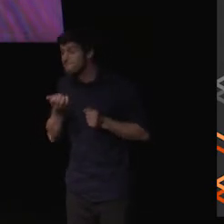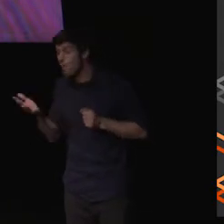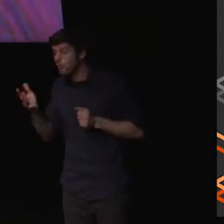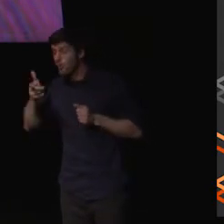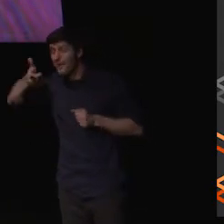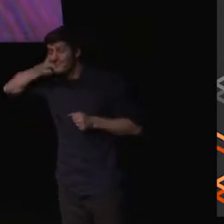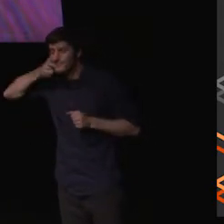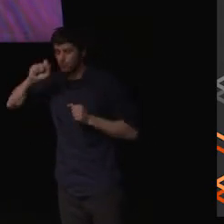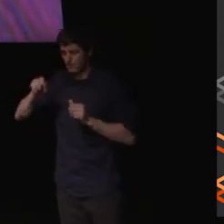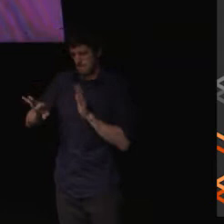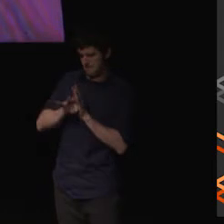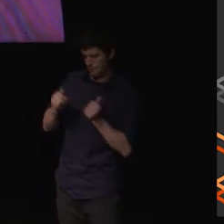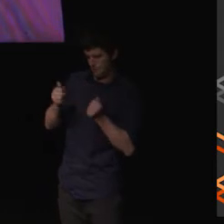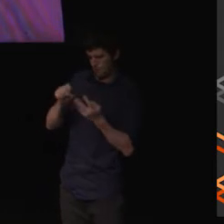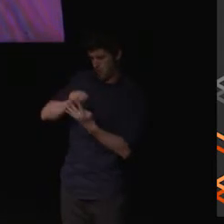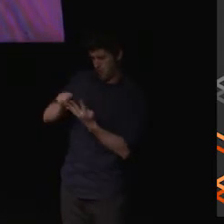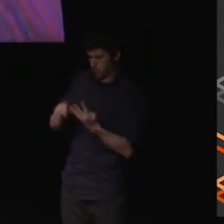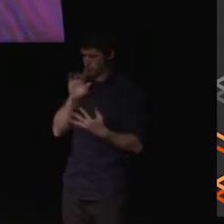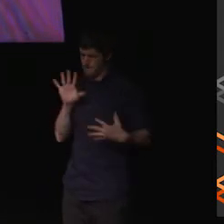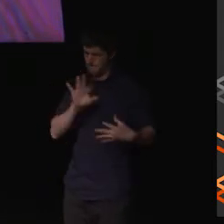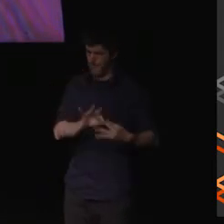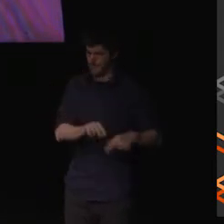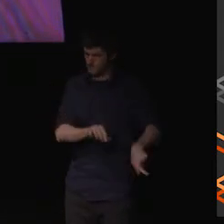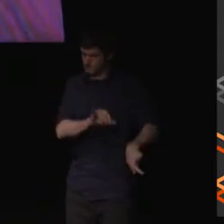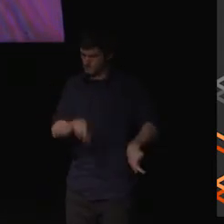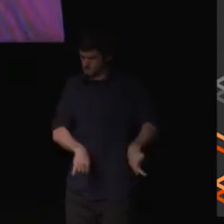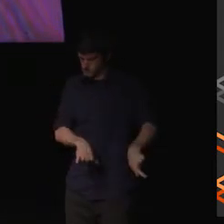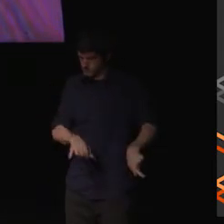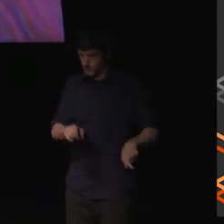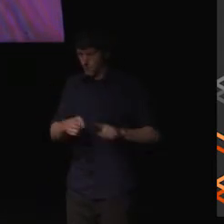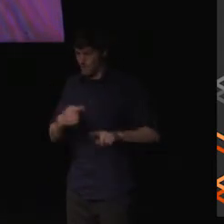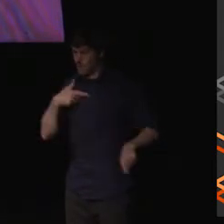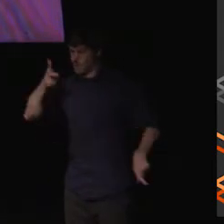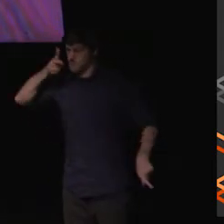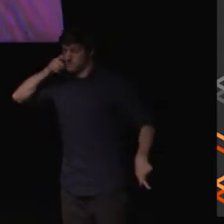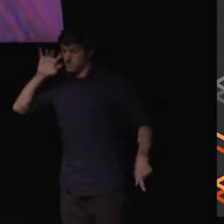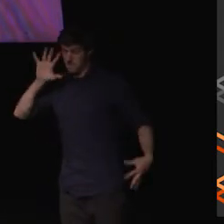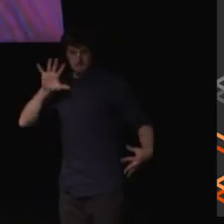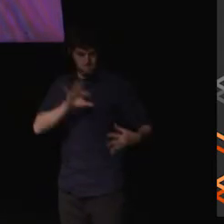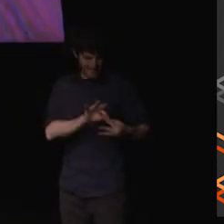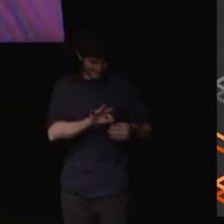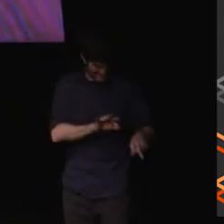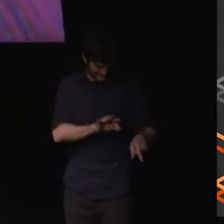Once you bind an audio device to a chat endpoint, the audio just starts flowing.